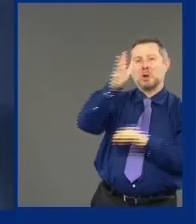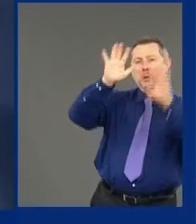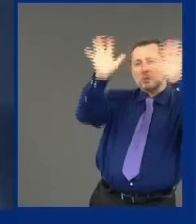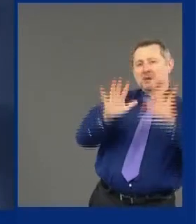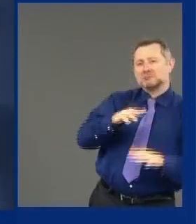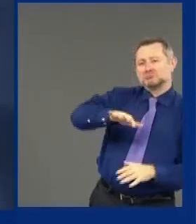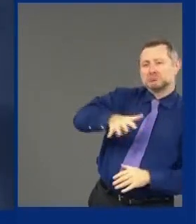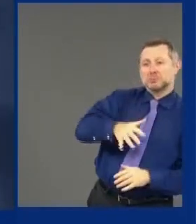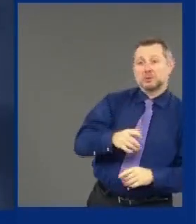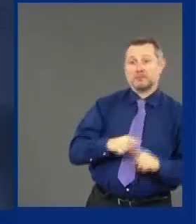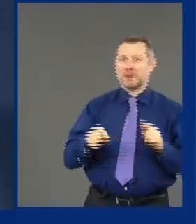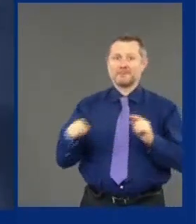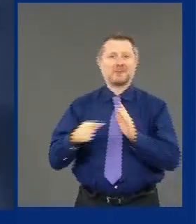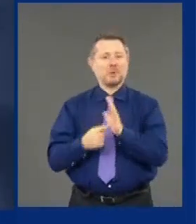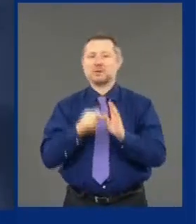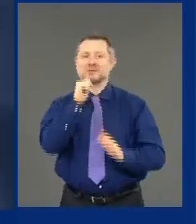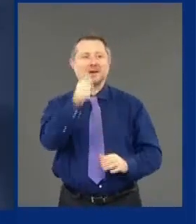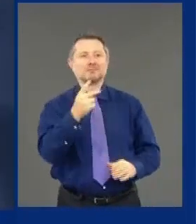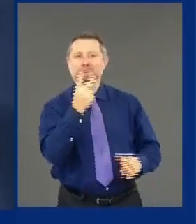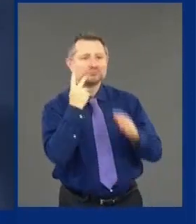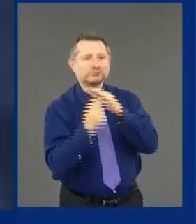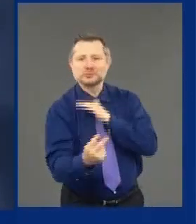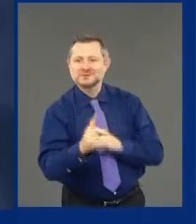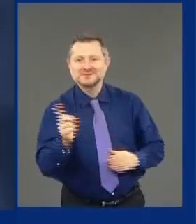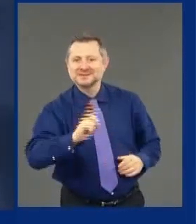PROJECT THAT IT WILL BE BAD ON